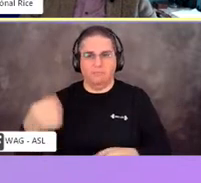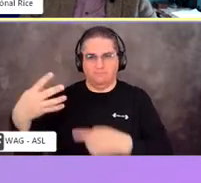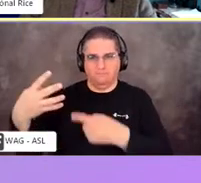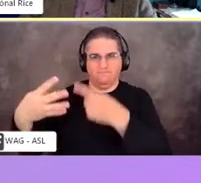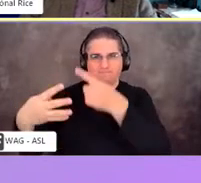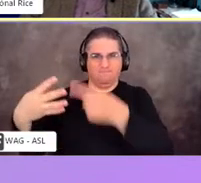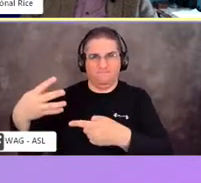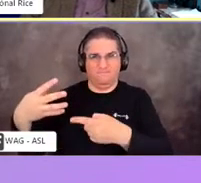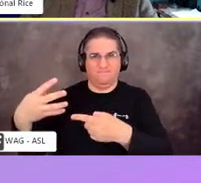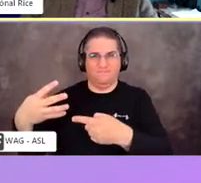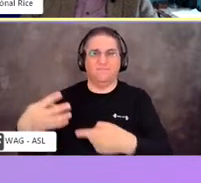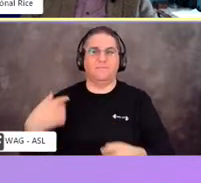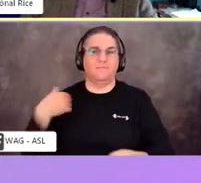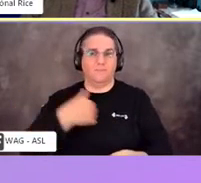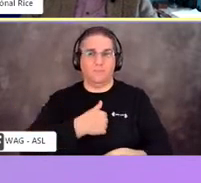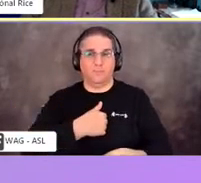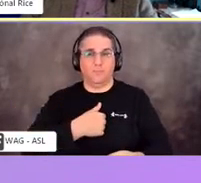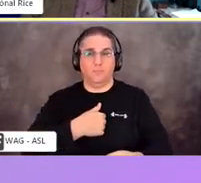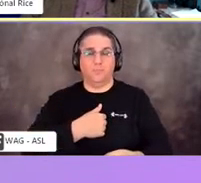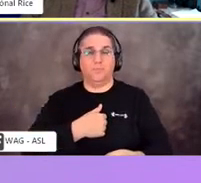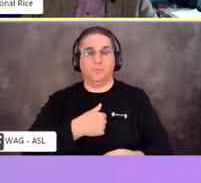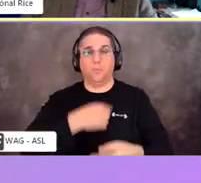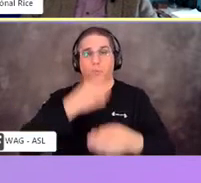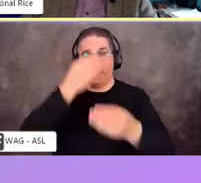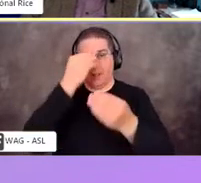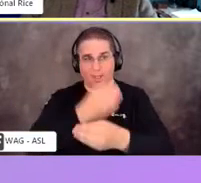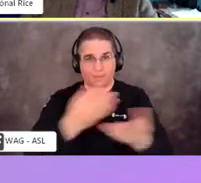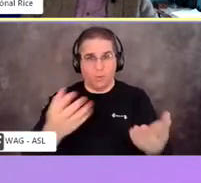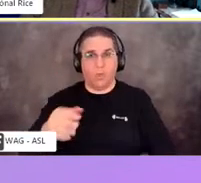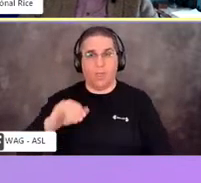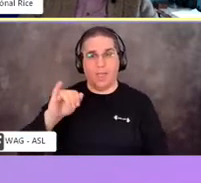around supporting organizations in the same compliance directives. That